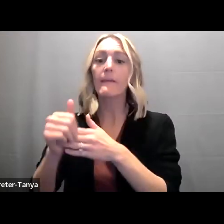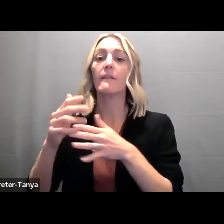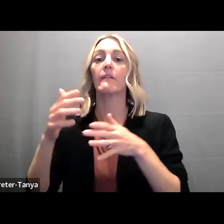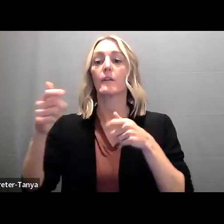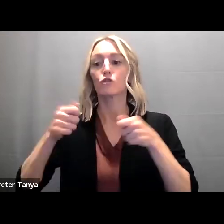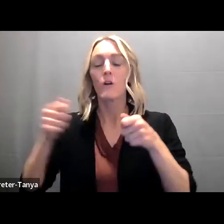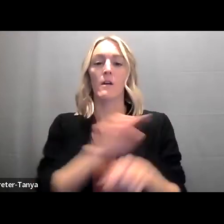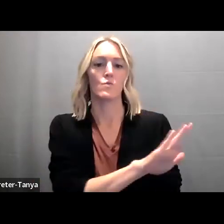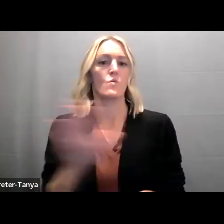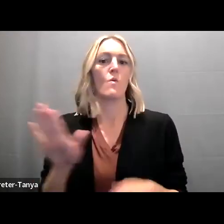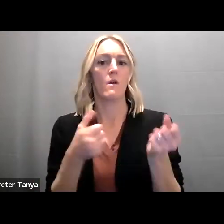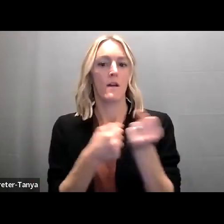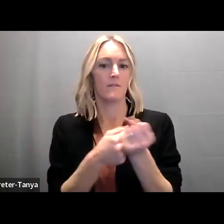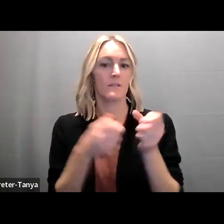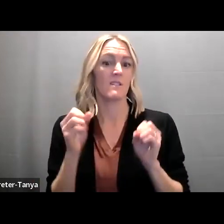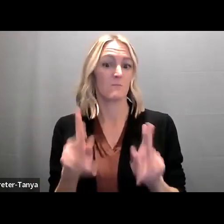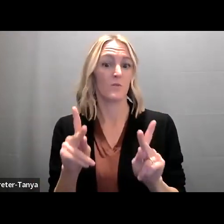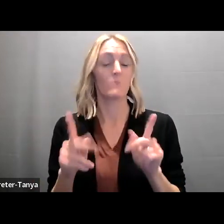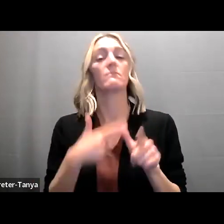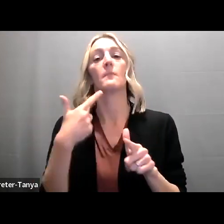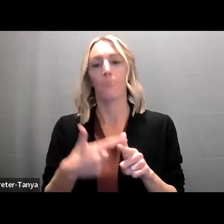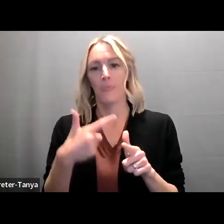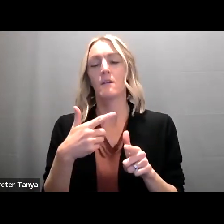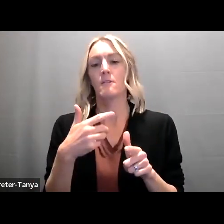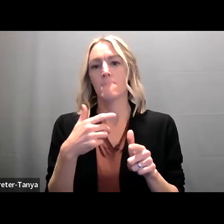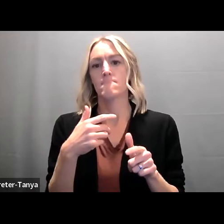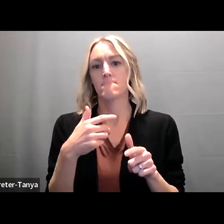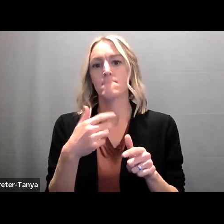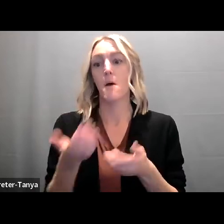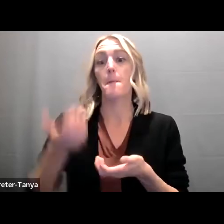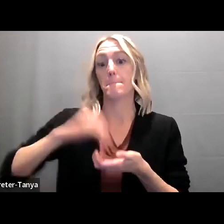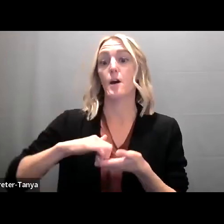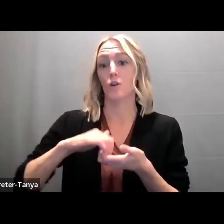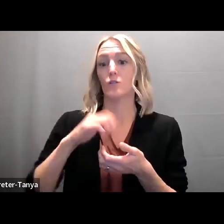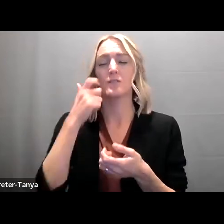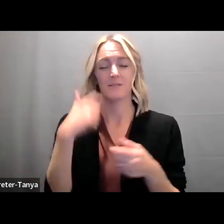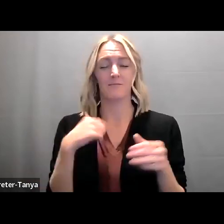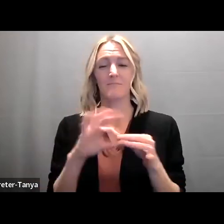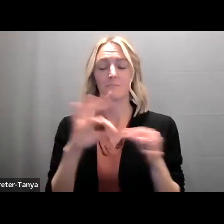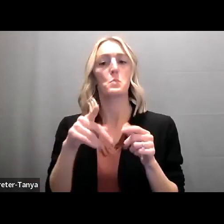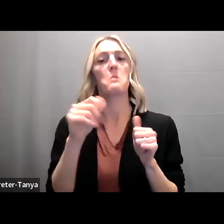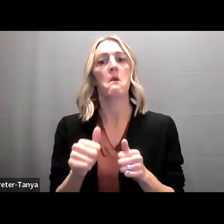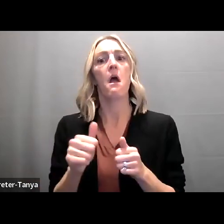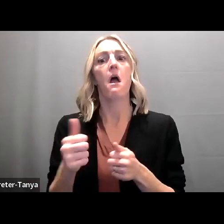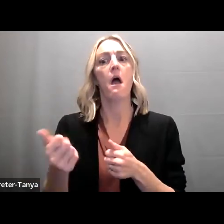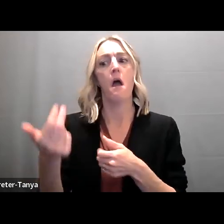own advocacy opportunities and pull those partners I talked about a minute ago into fold in work you're doing a SILCK.